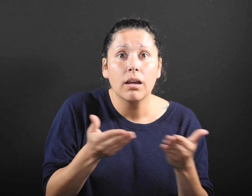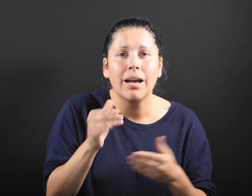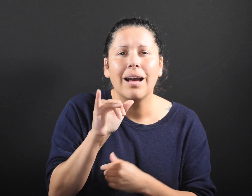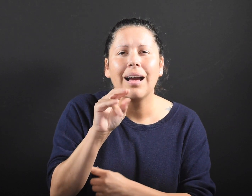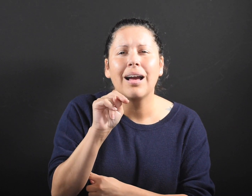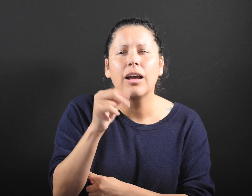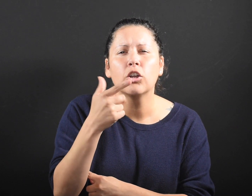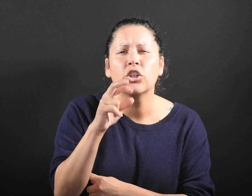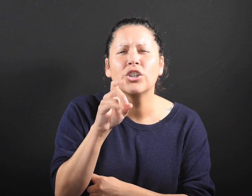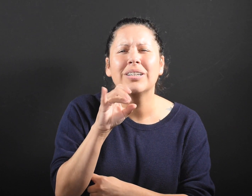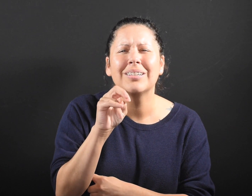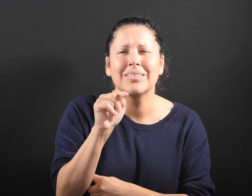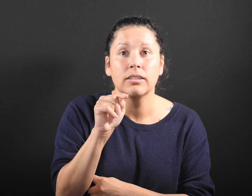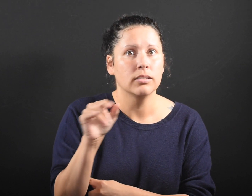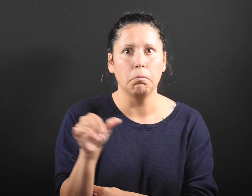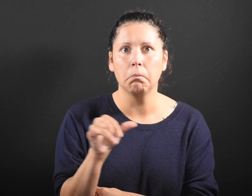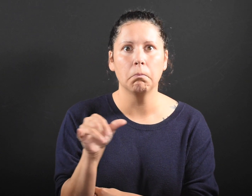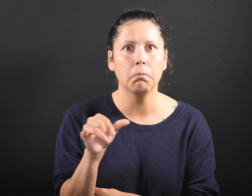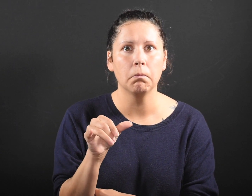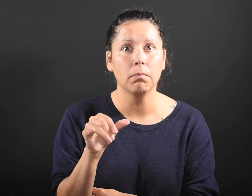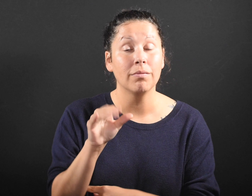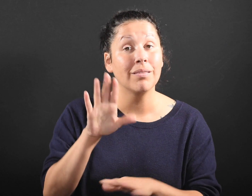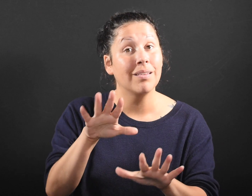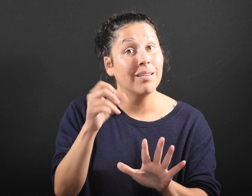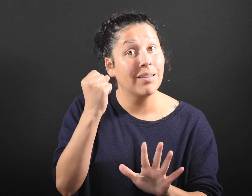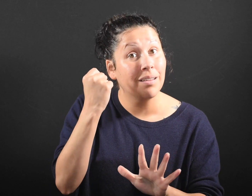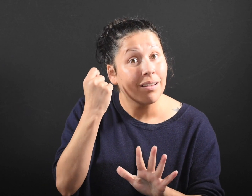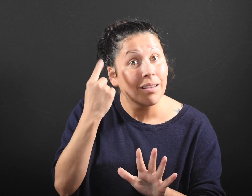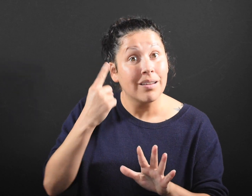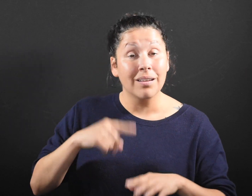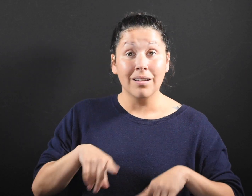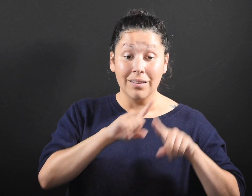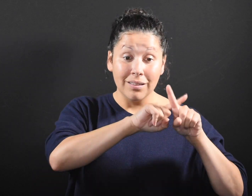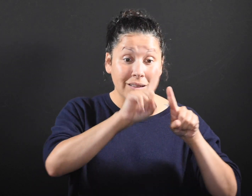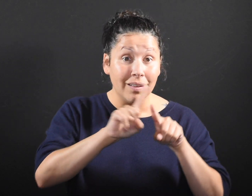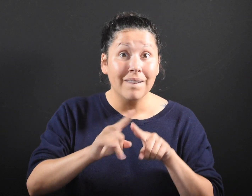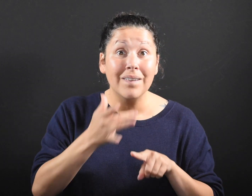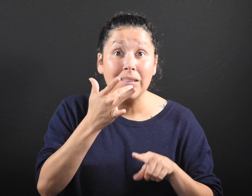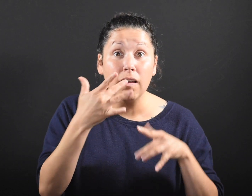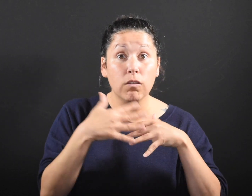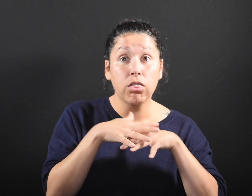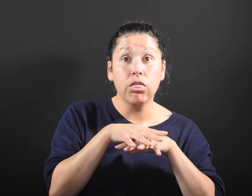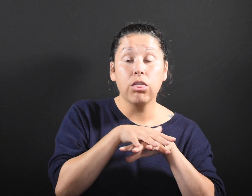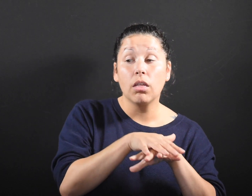though. Different flavor blends, like kale/pear and spinach/pumpkin, for example,